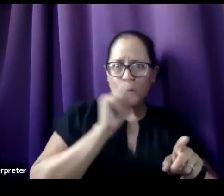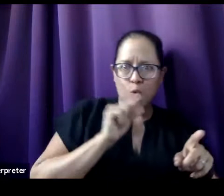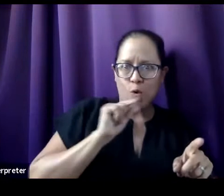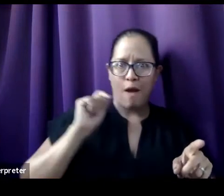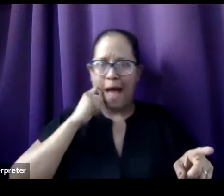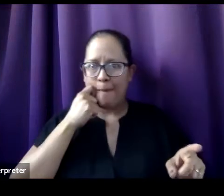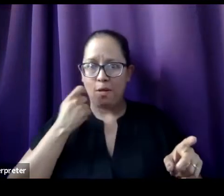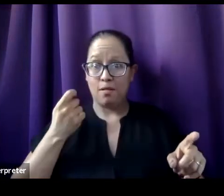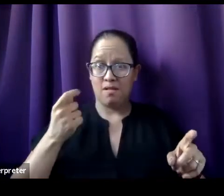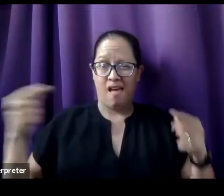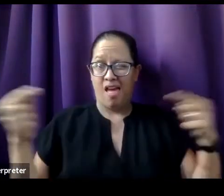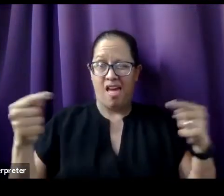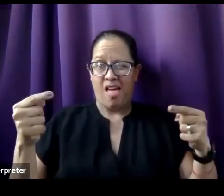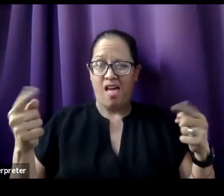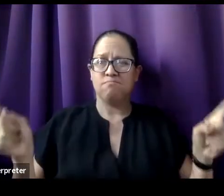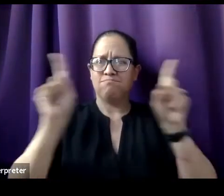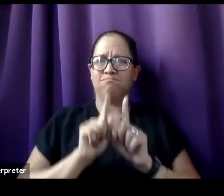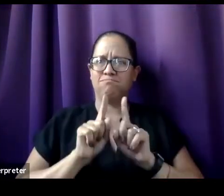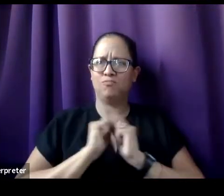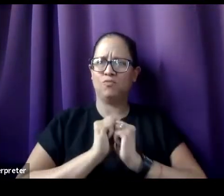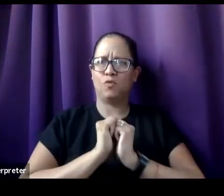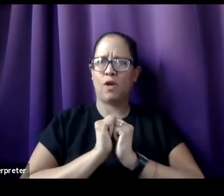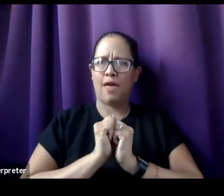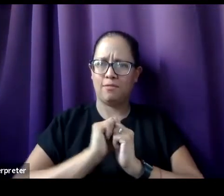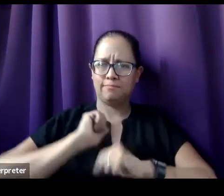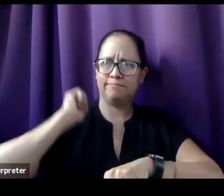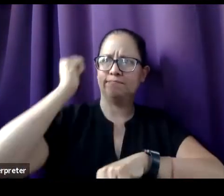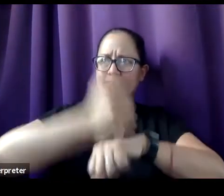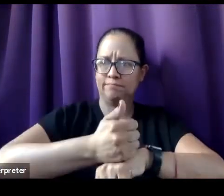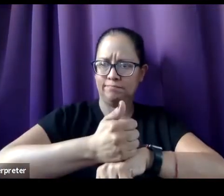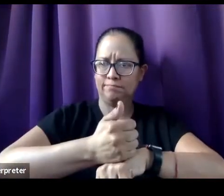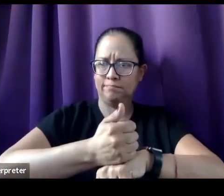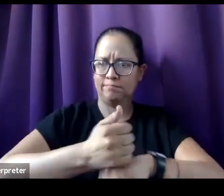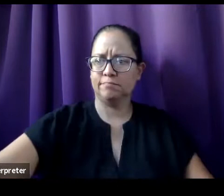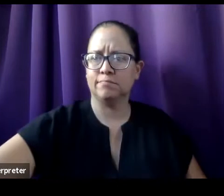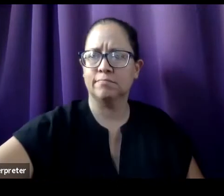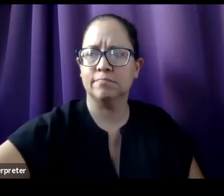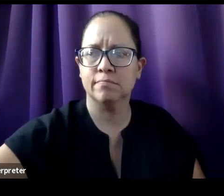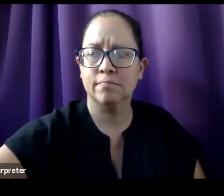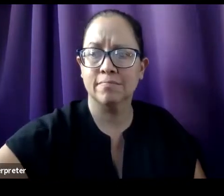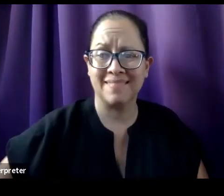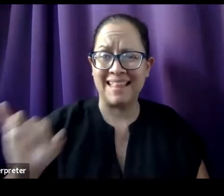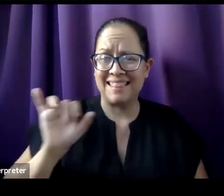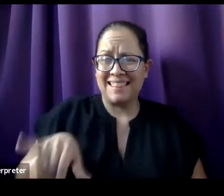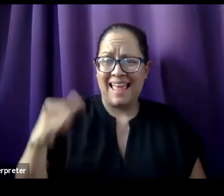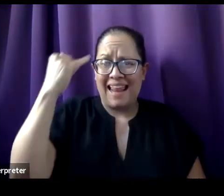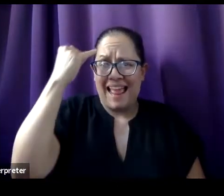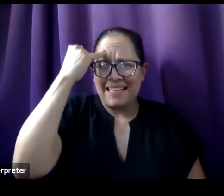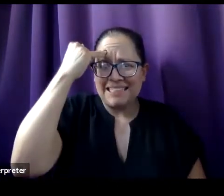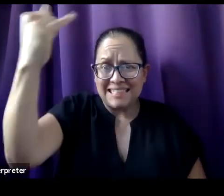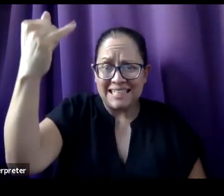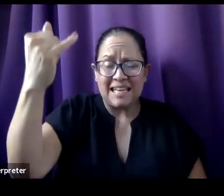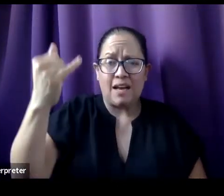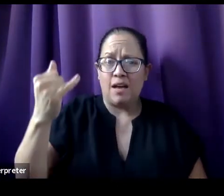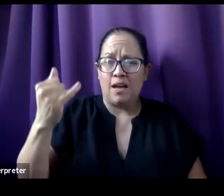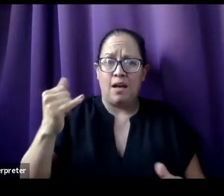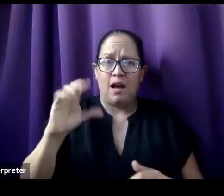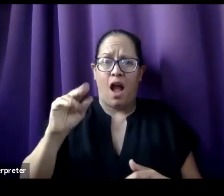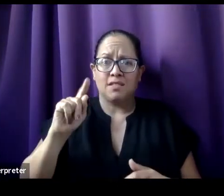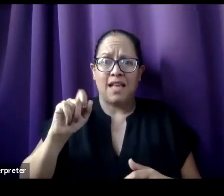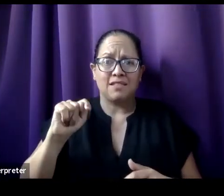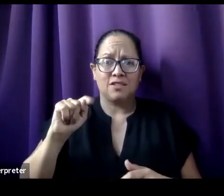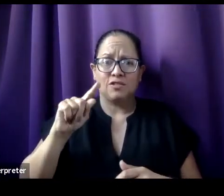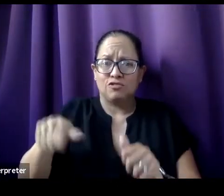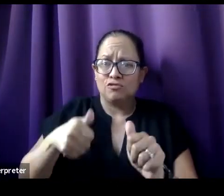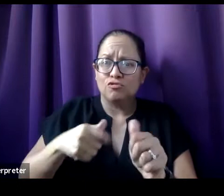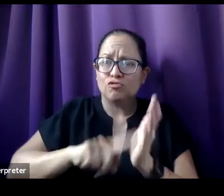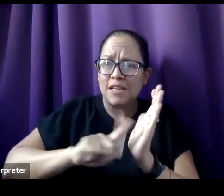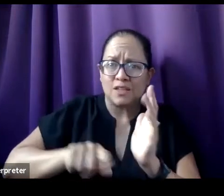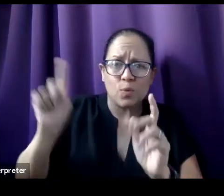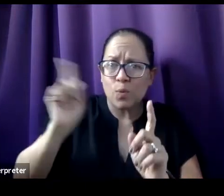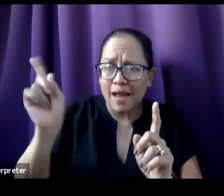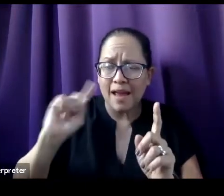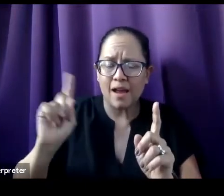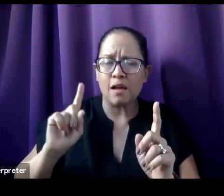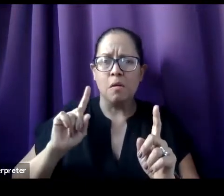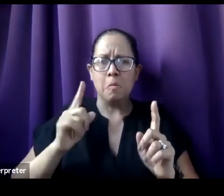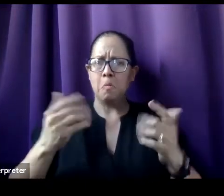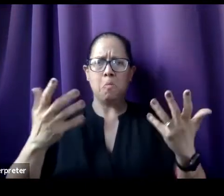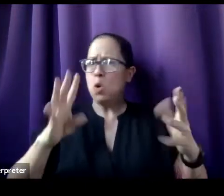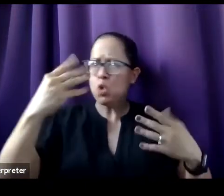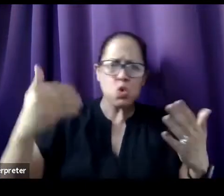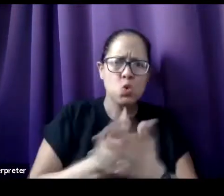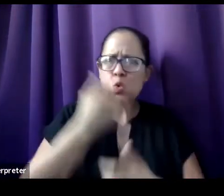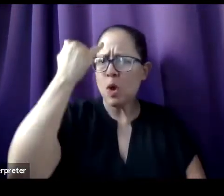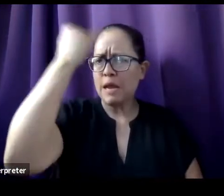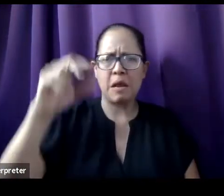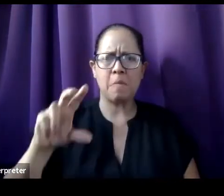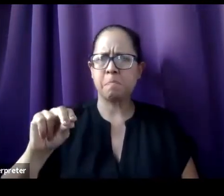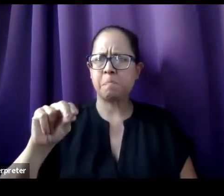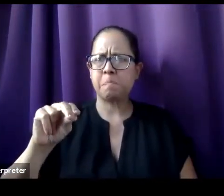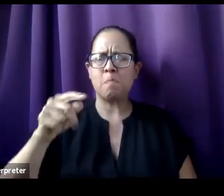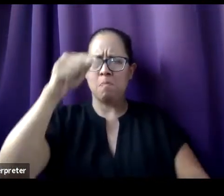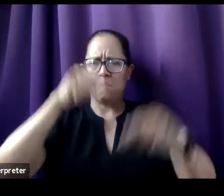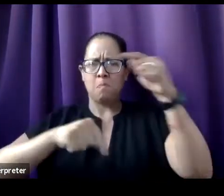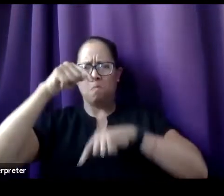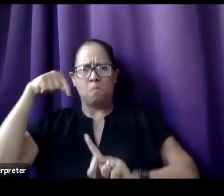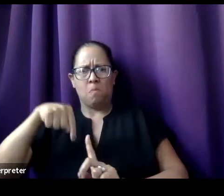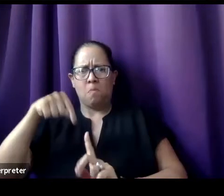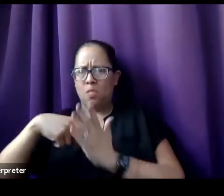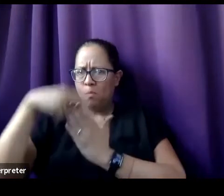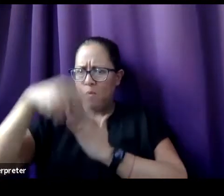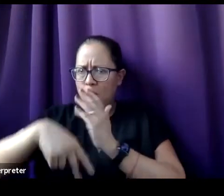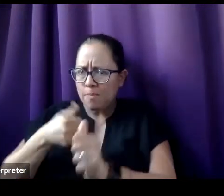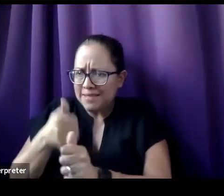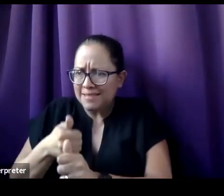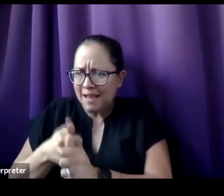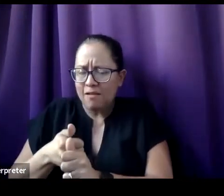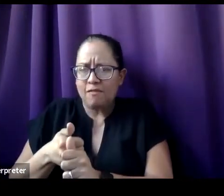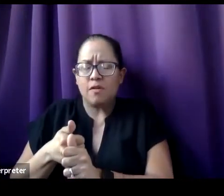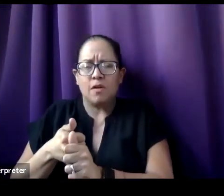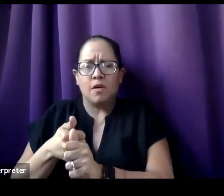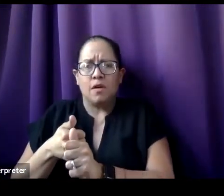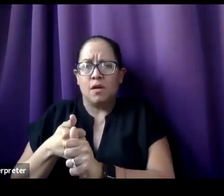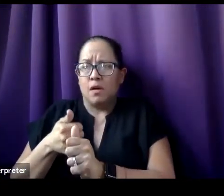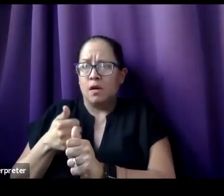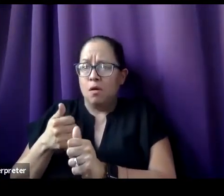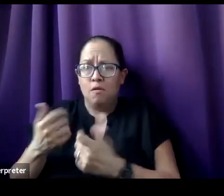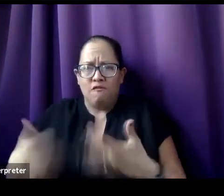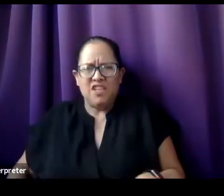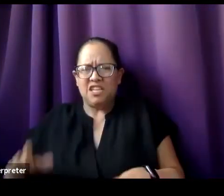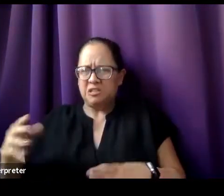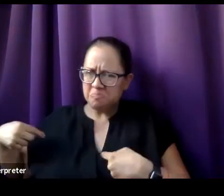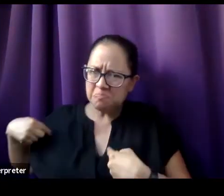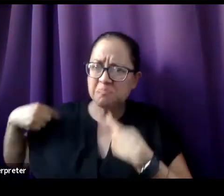And in many ways, the notion of contact tracing was not new, it was borrowed from the existing practices of contact tracing which inherently means you have somebody who's connected to someone who would have a contagious disease, and that that person who's